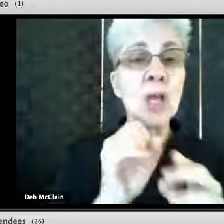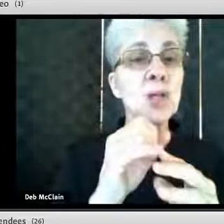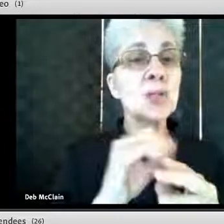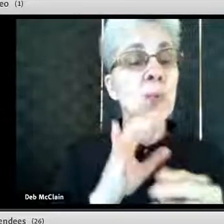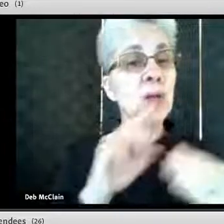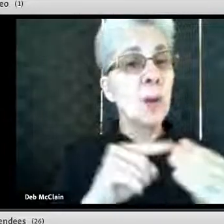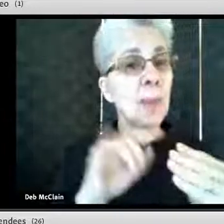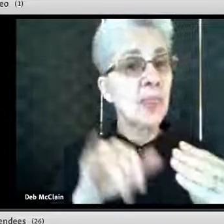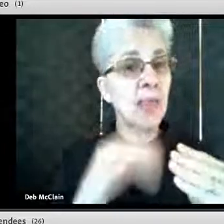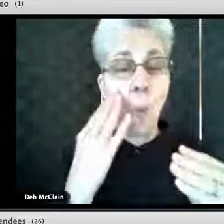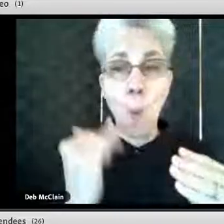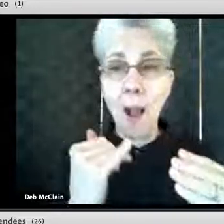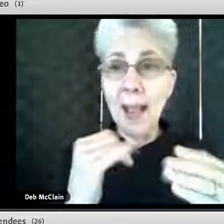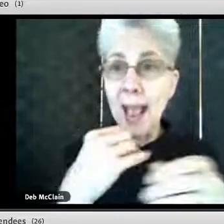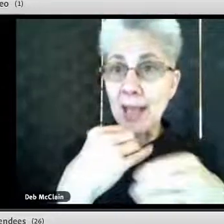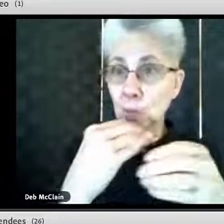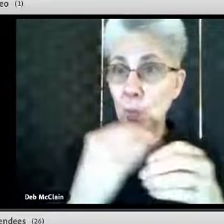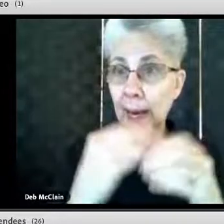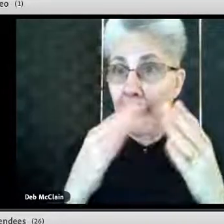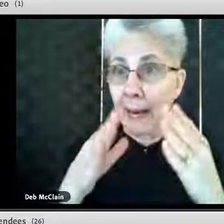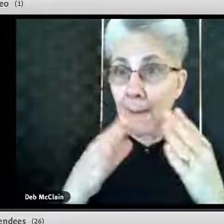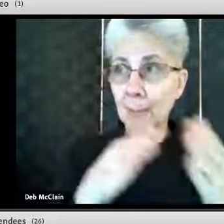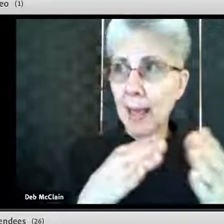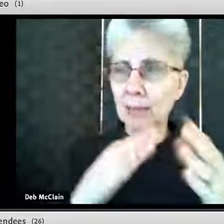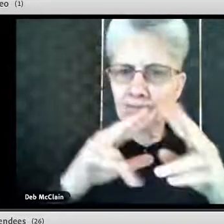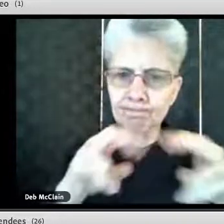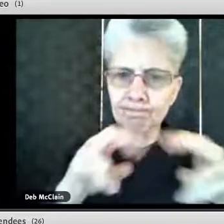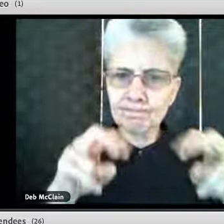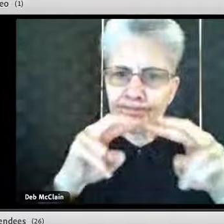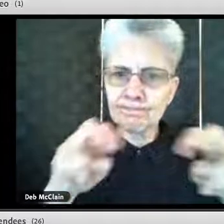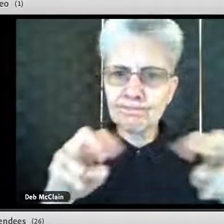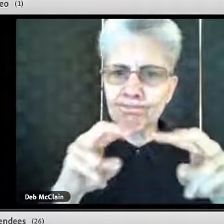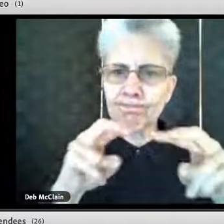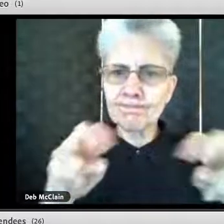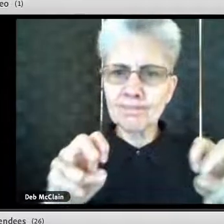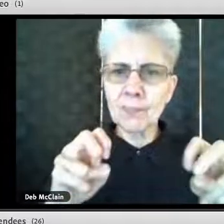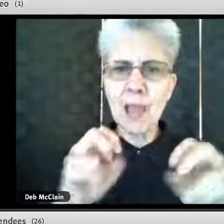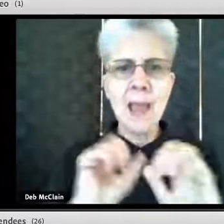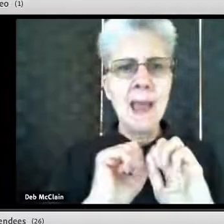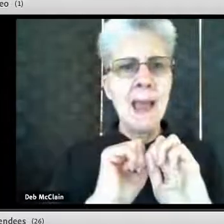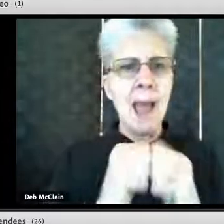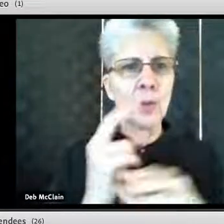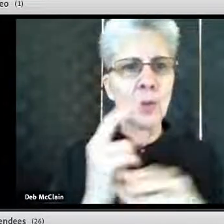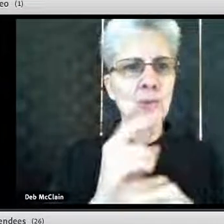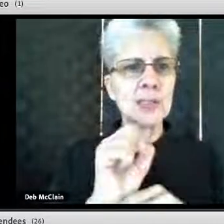is because as you create a plan, you look at the platforms that you're putting your social media on